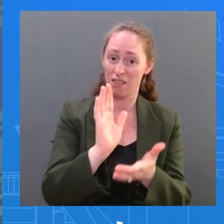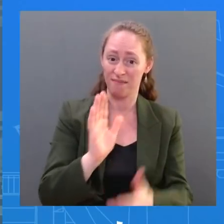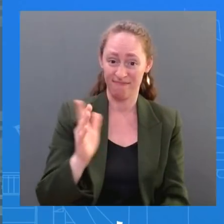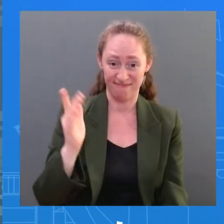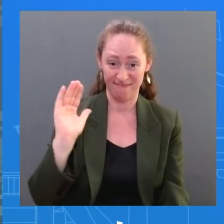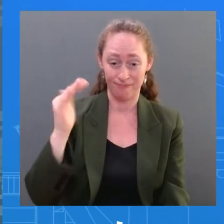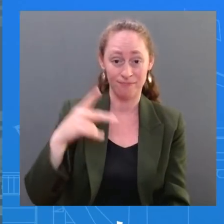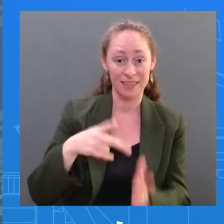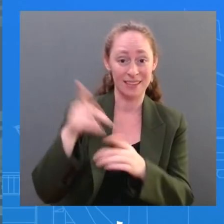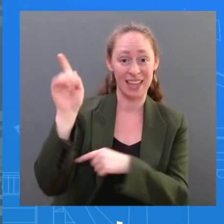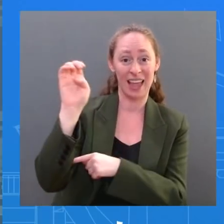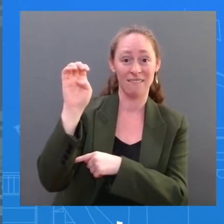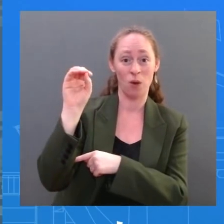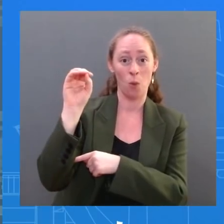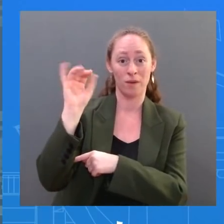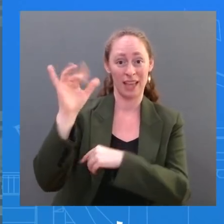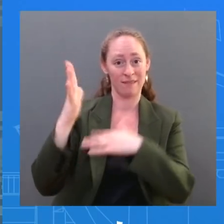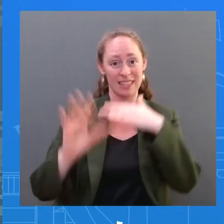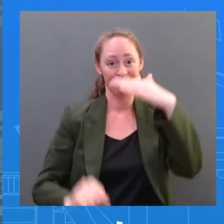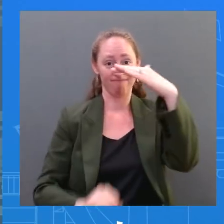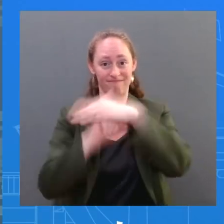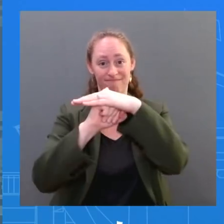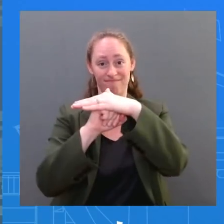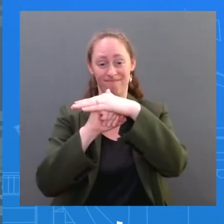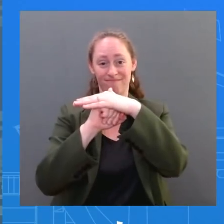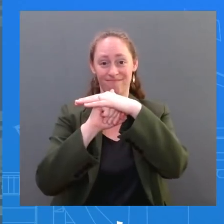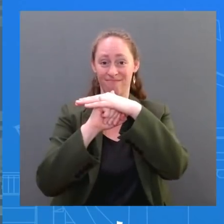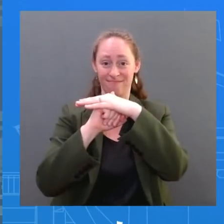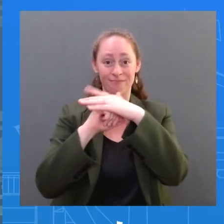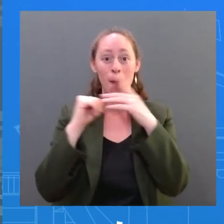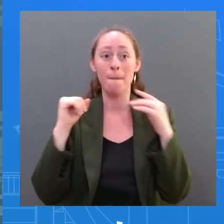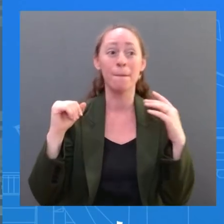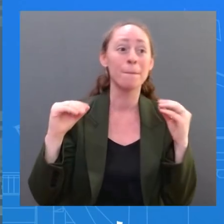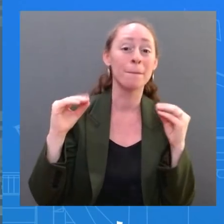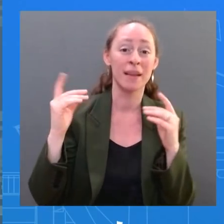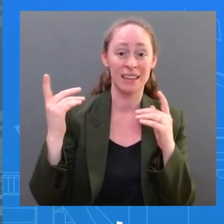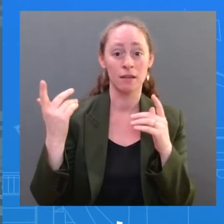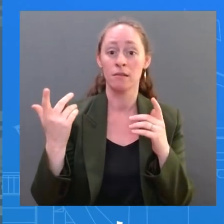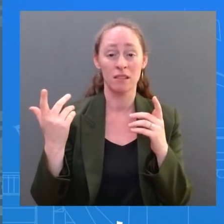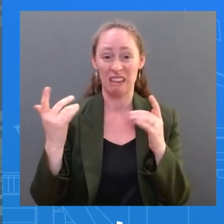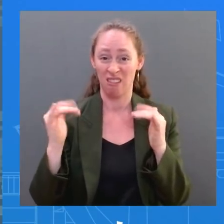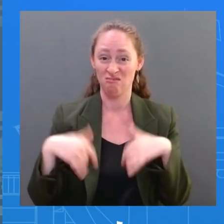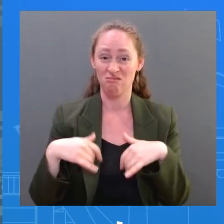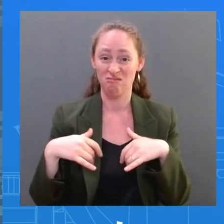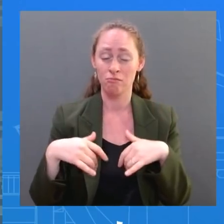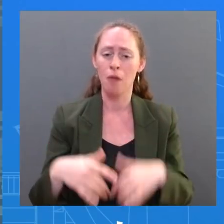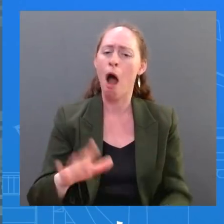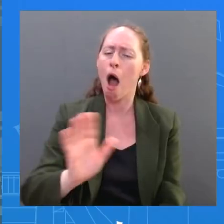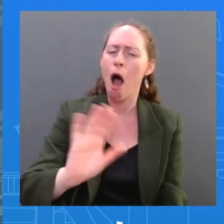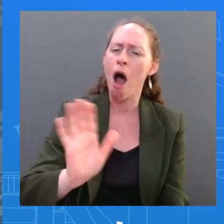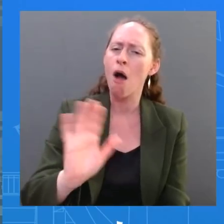It means it's an important step that we're taking today. And we will continue to look at all options on the table